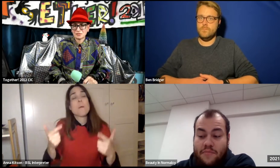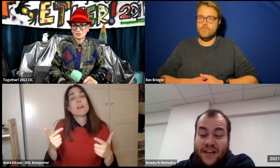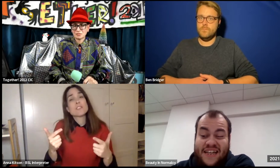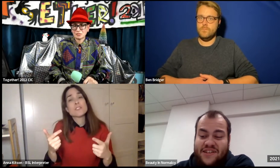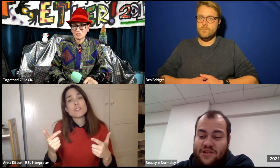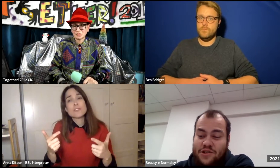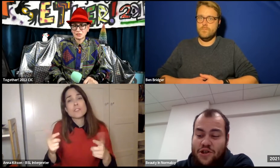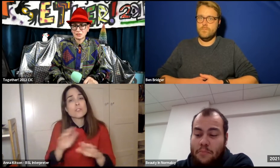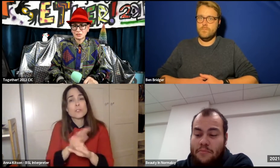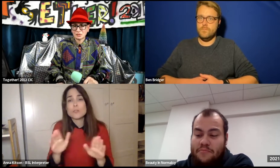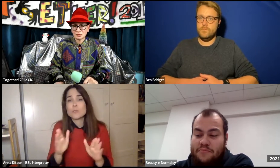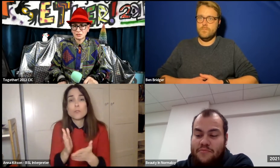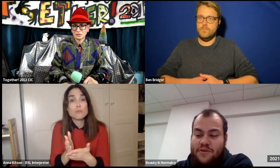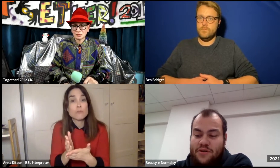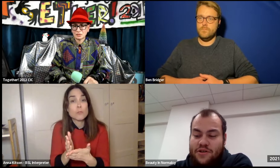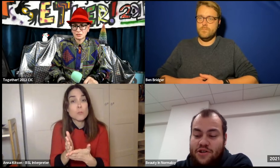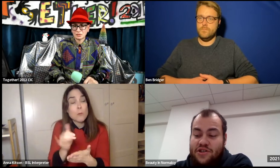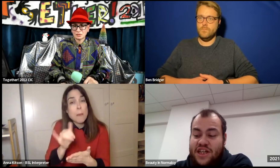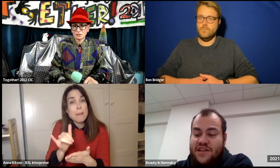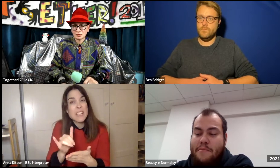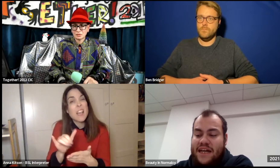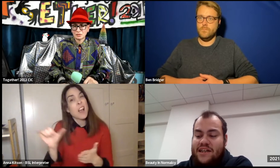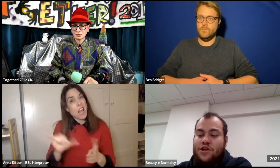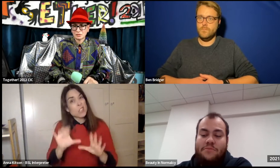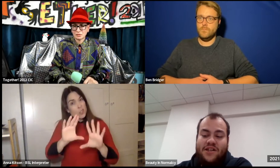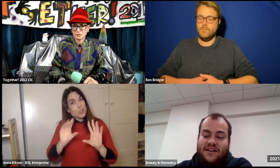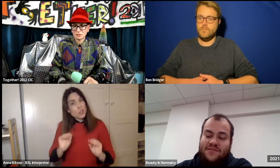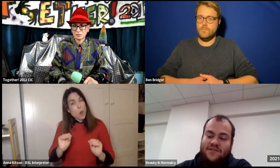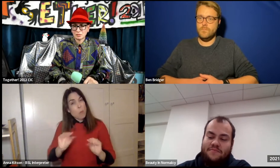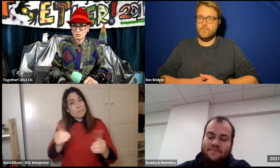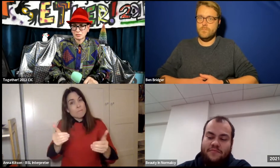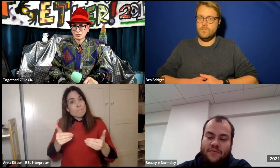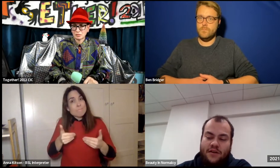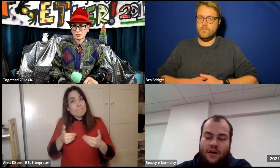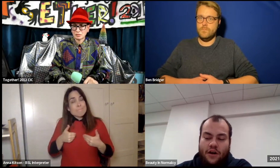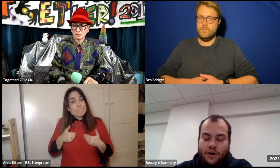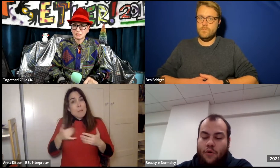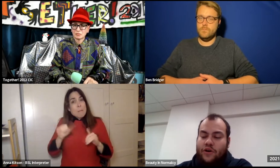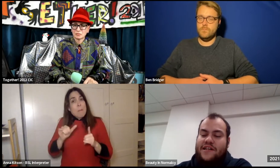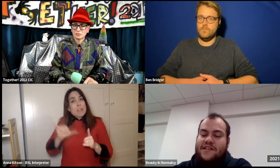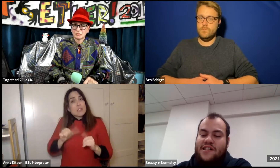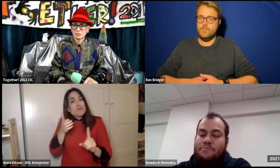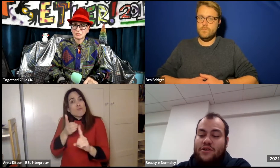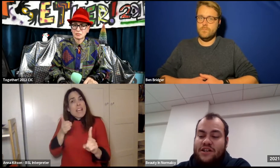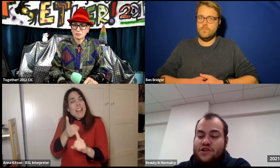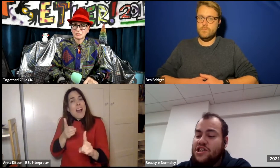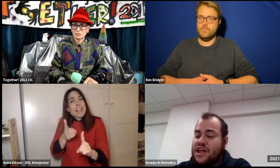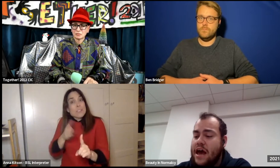I guess I should stop Should see the many stop signs Warnings I'm putting too much